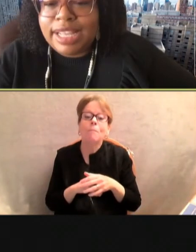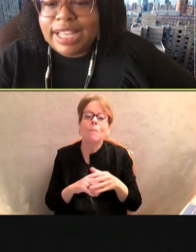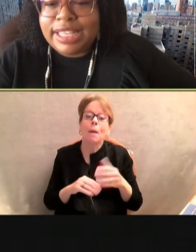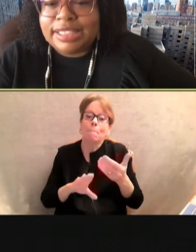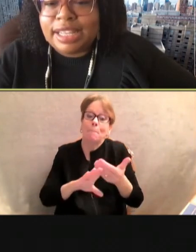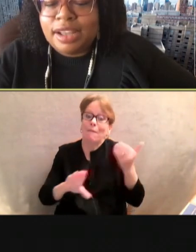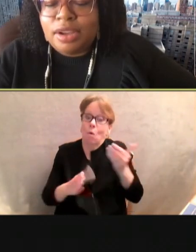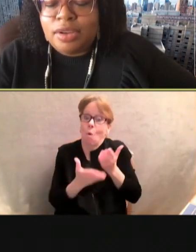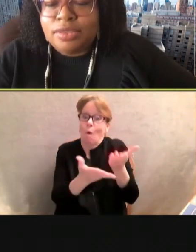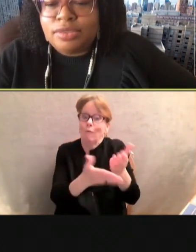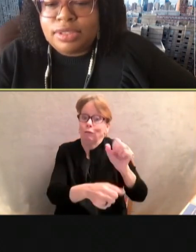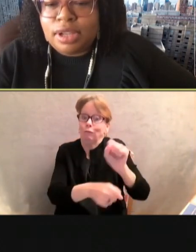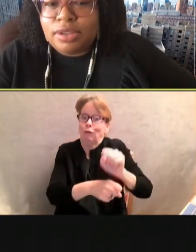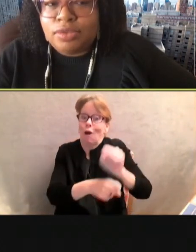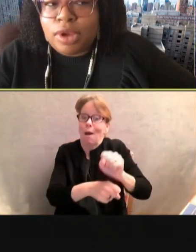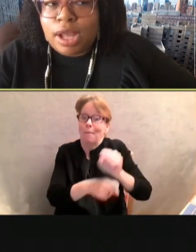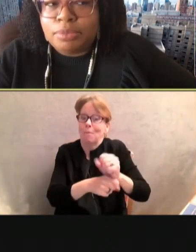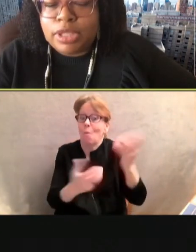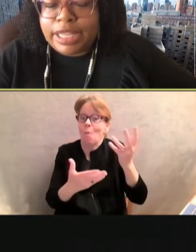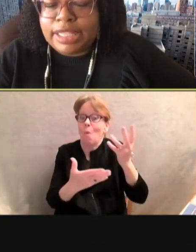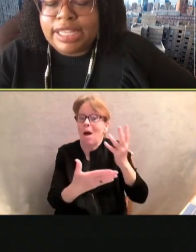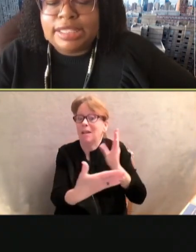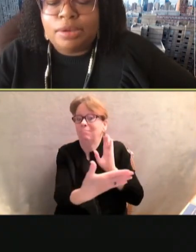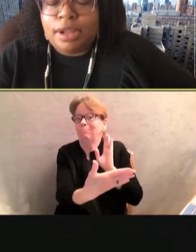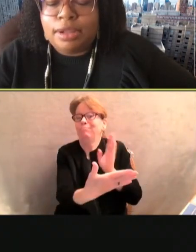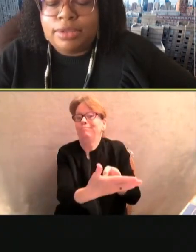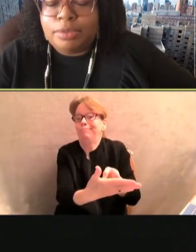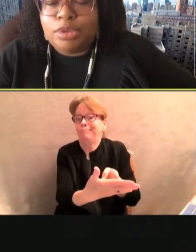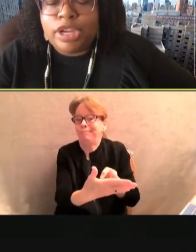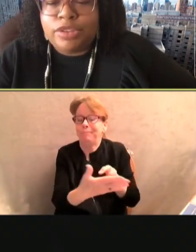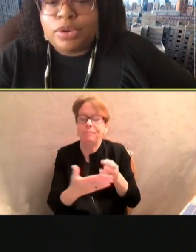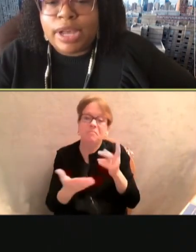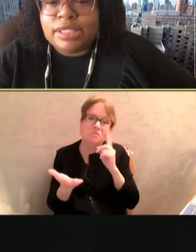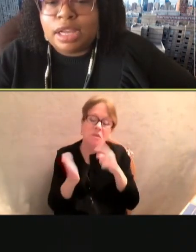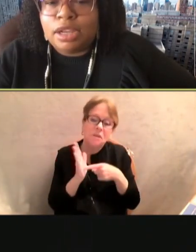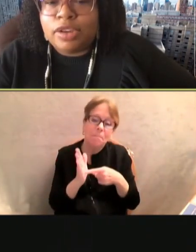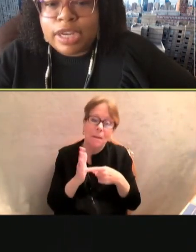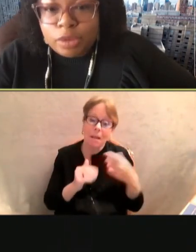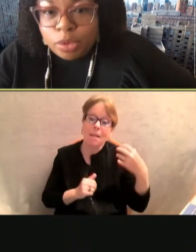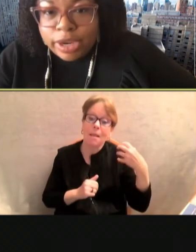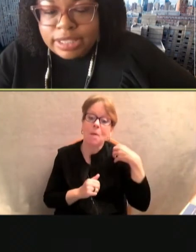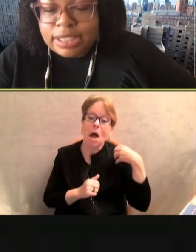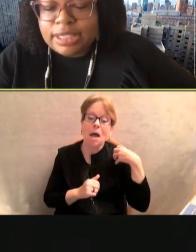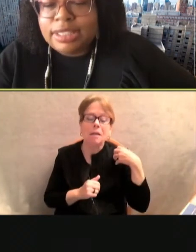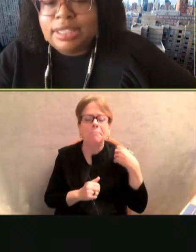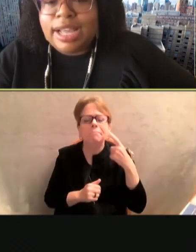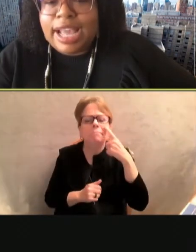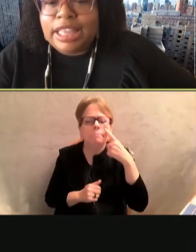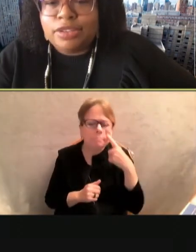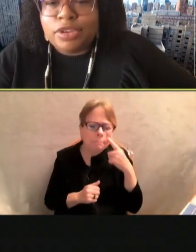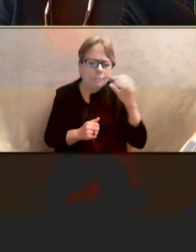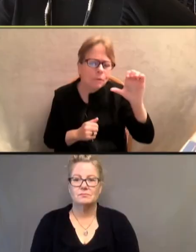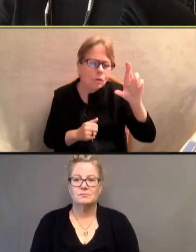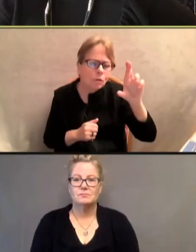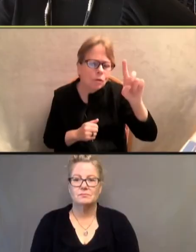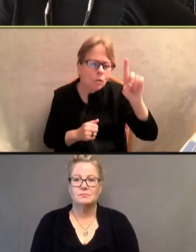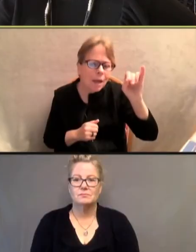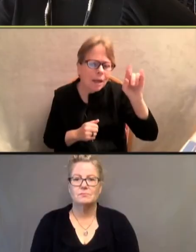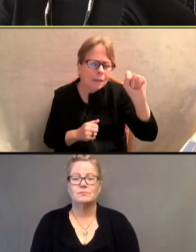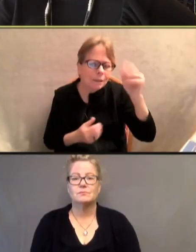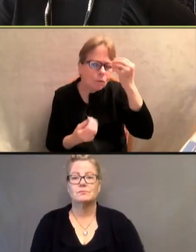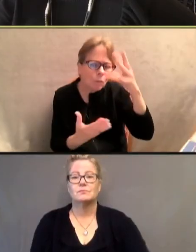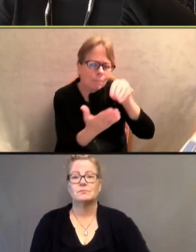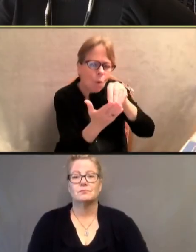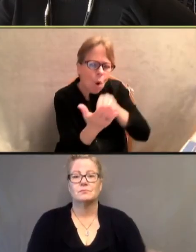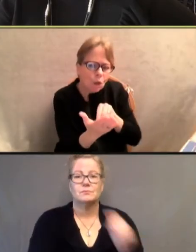is let's say an employer requests a credit report and their credit report shows medical